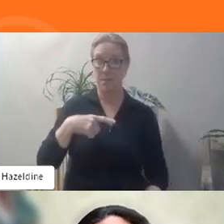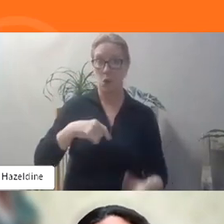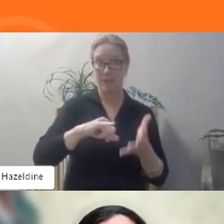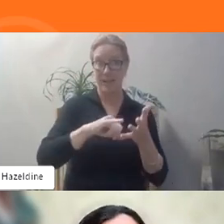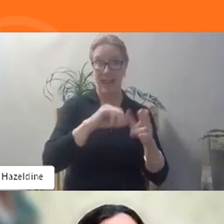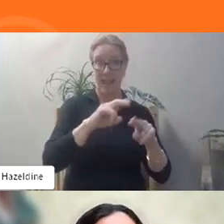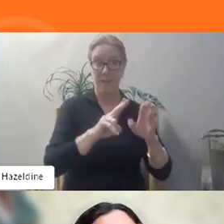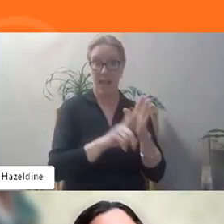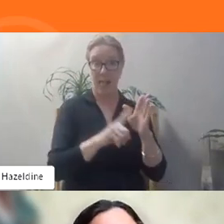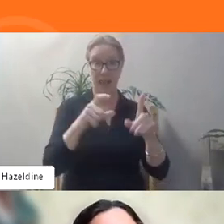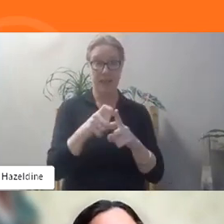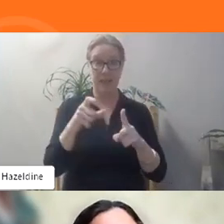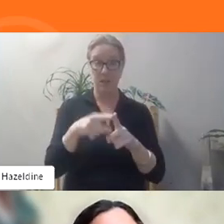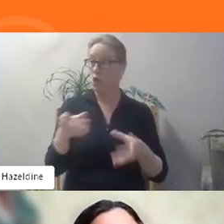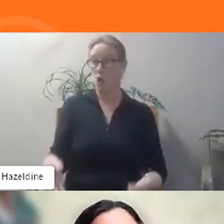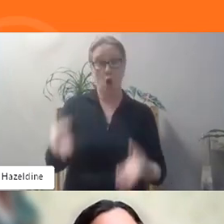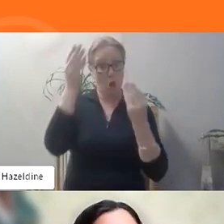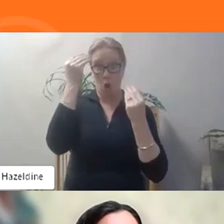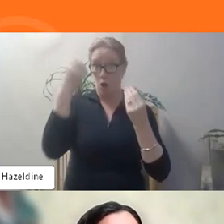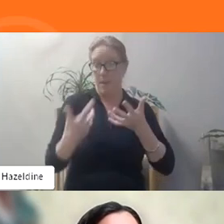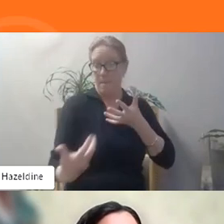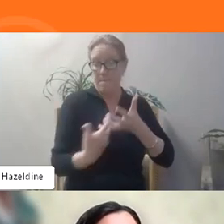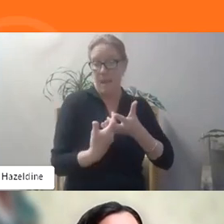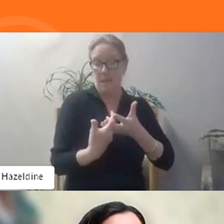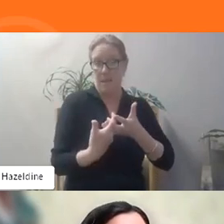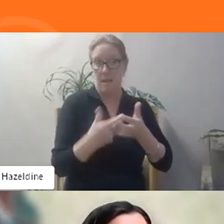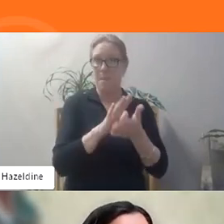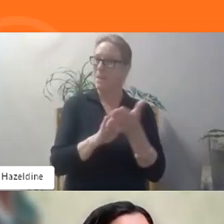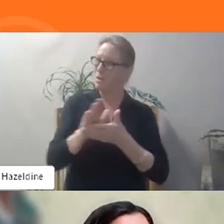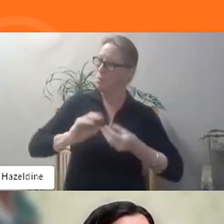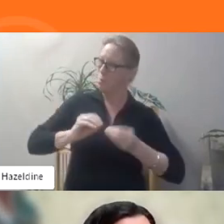needs not being met may also lead to problems with early disengagement